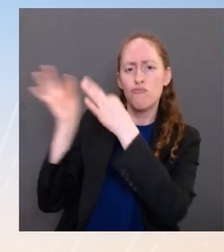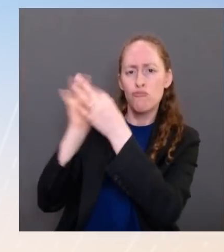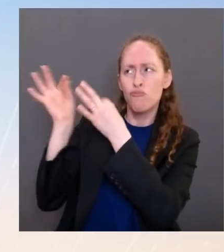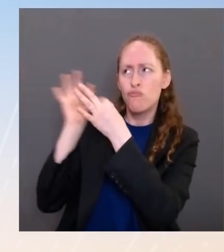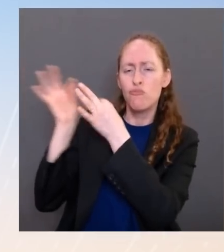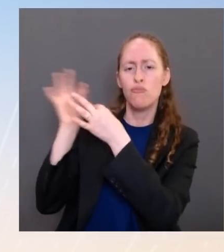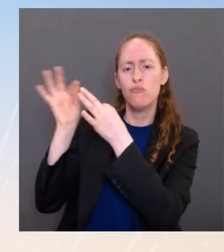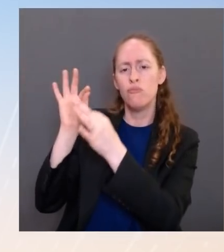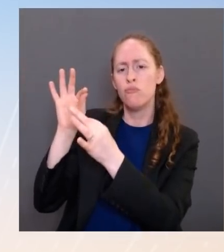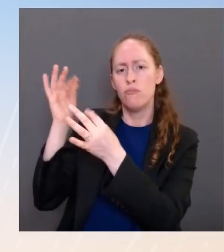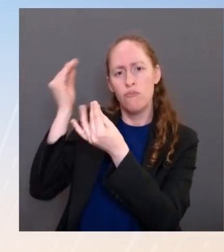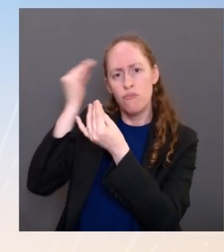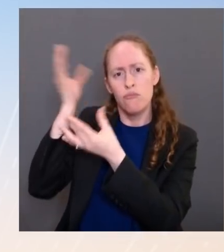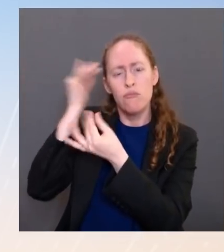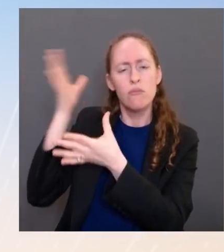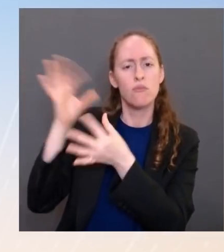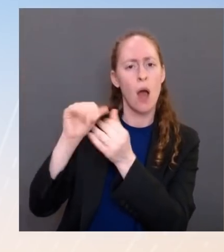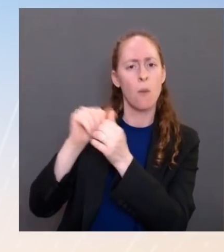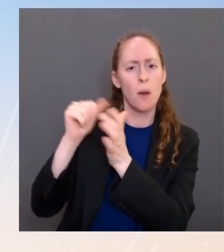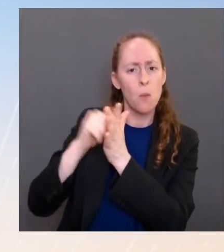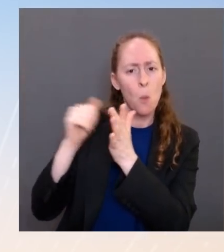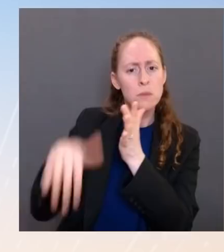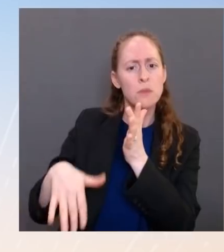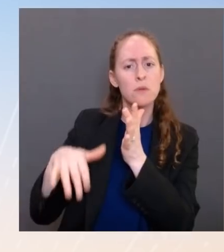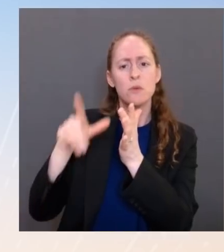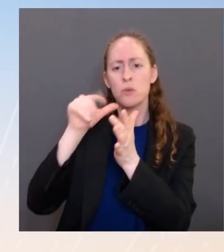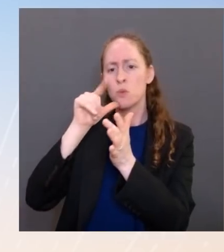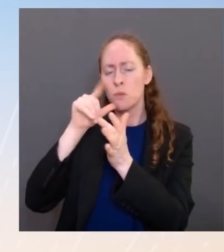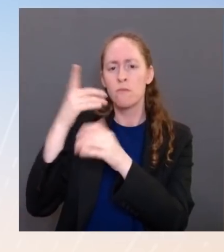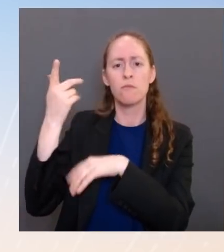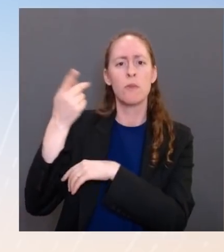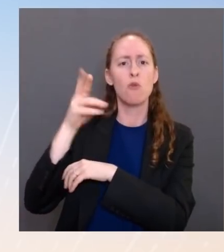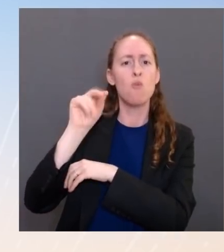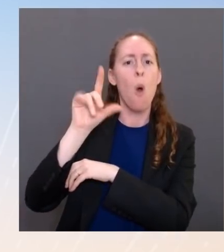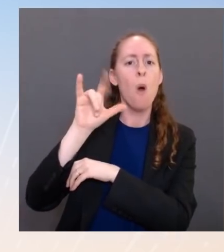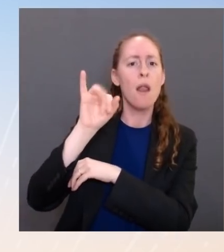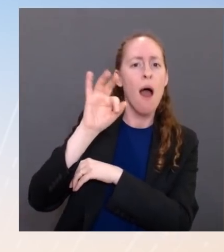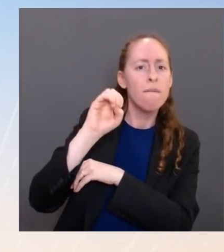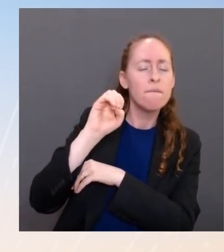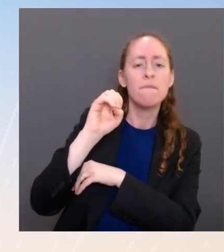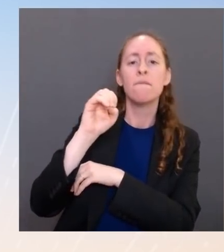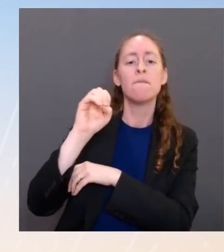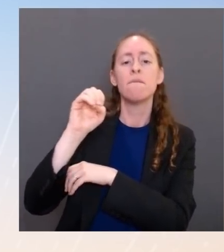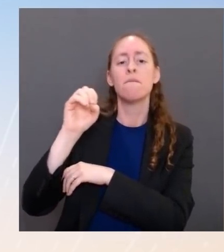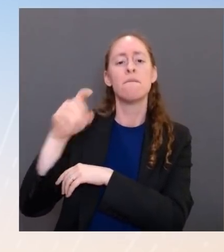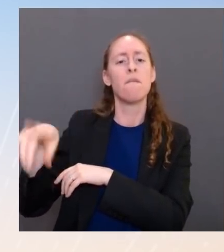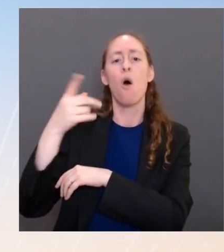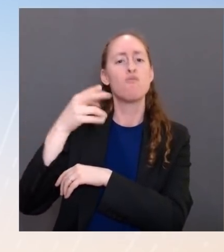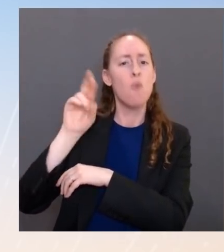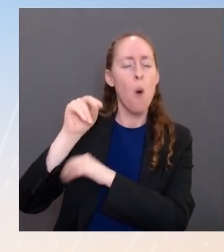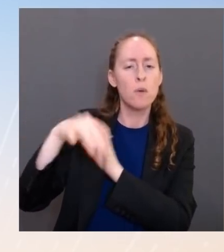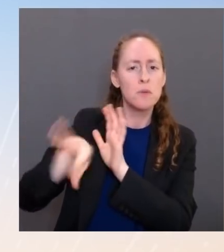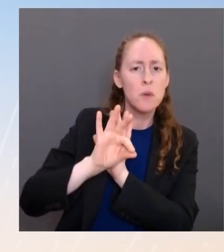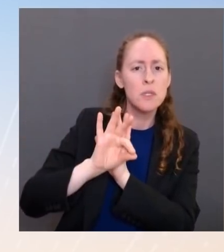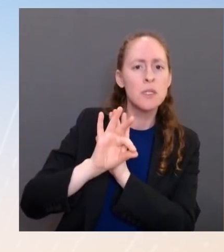Has he been talking to -- more deliberate in talking to Schumer? Has he been more deliberate in his conversations about abortion since this leak?